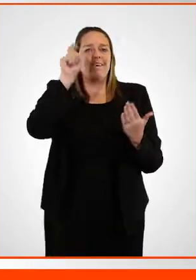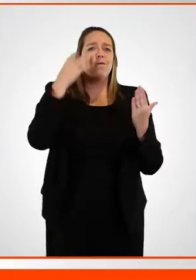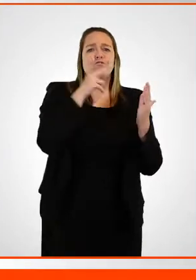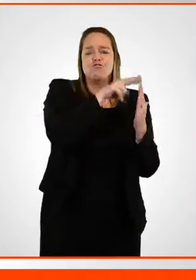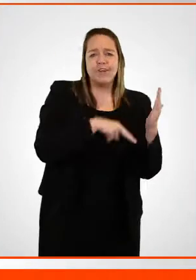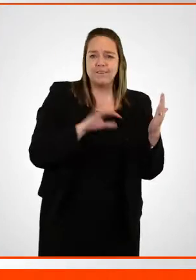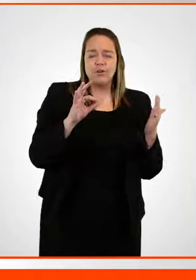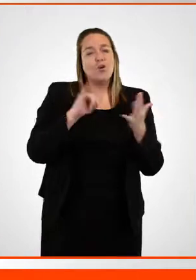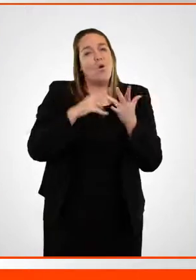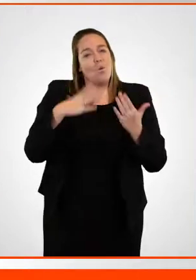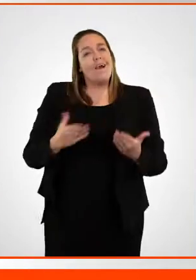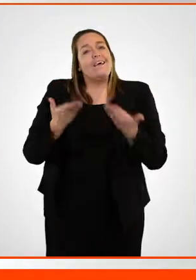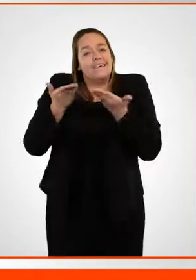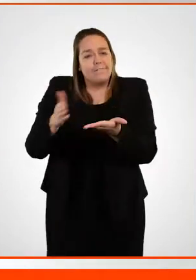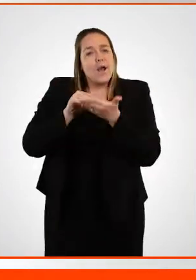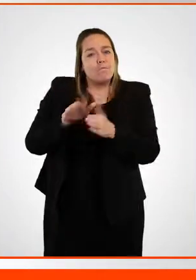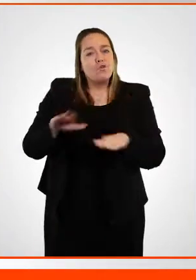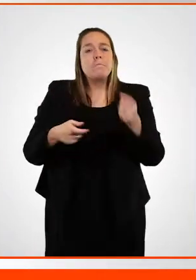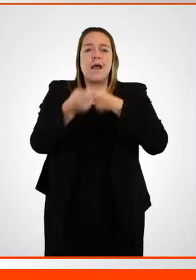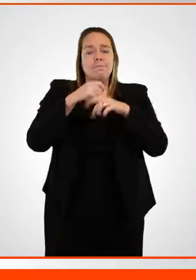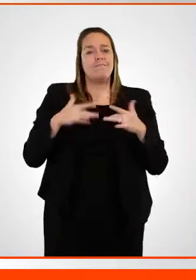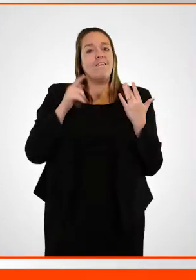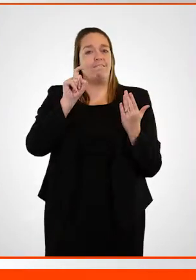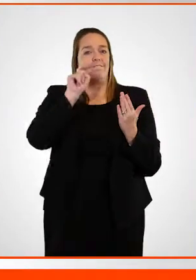And so what we want to do is we want to help them develop the skills